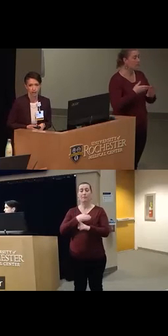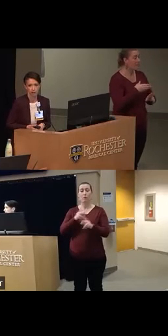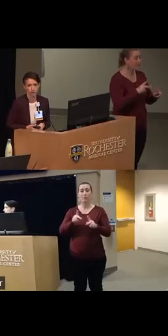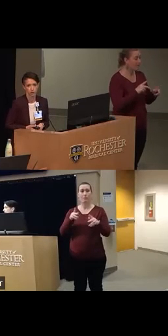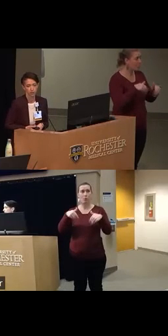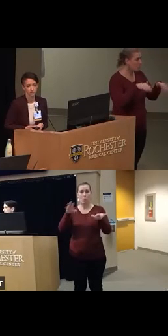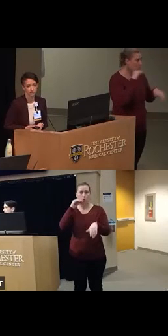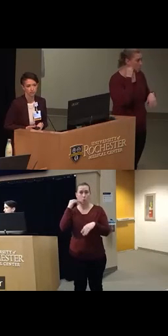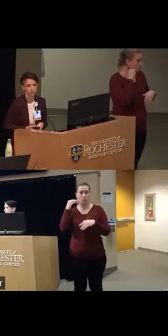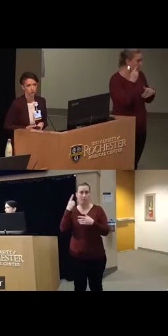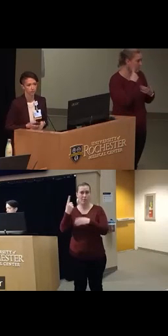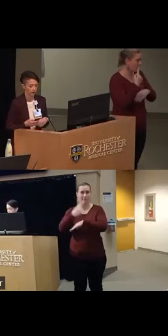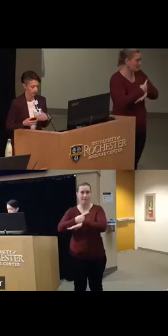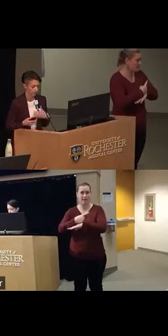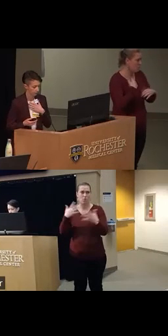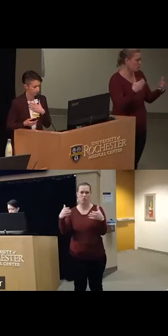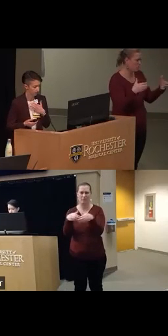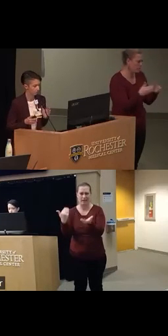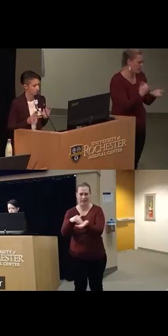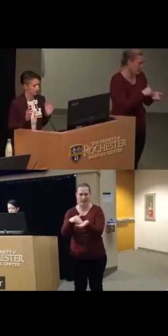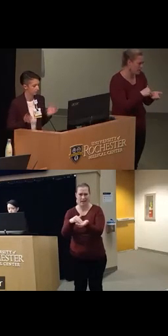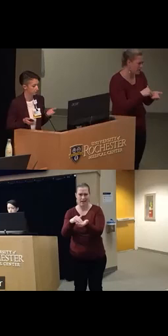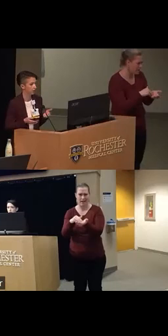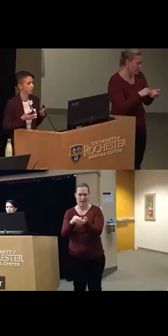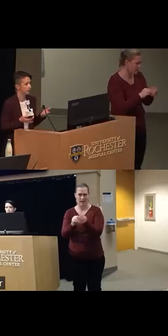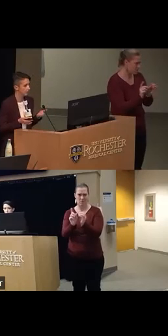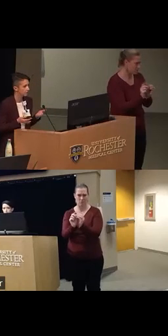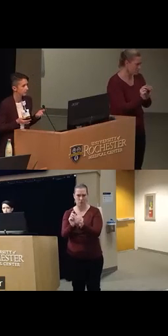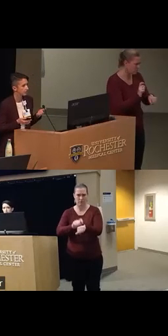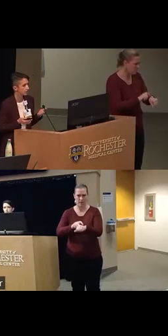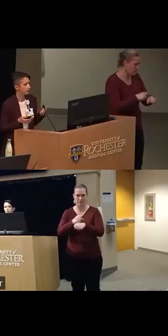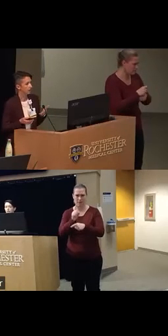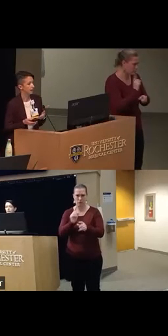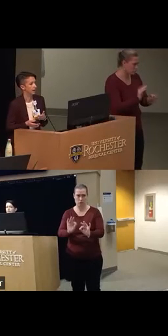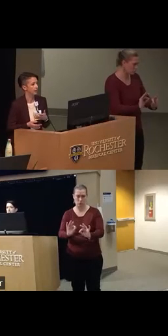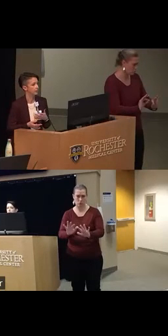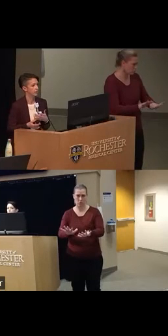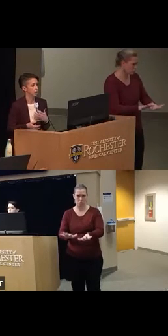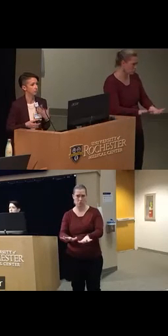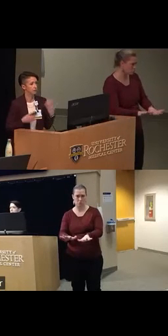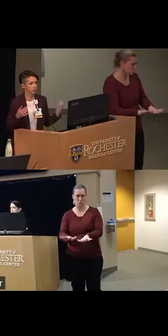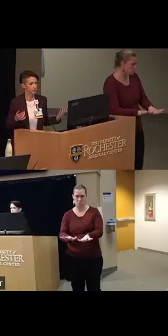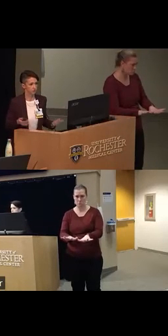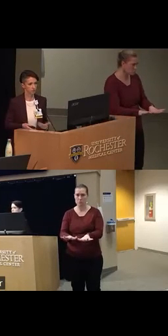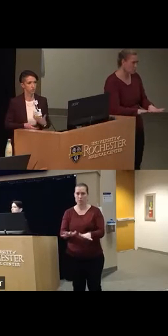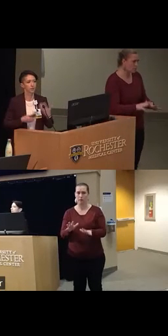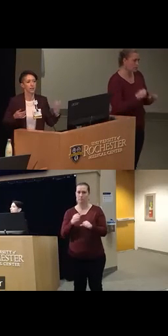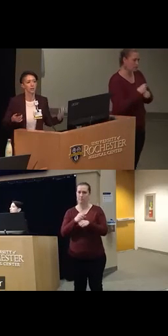huddle once more excuse me to reinforce calm engagement and to help people start thinking